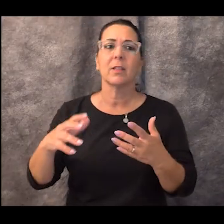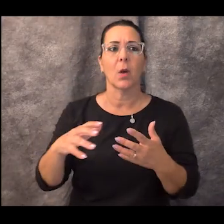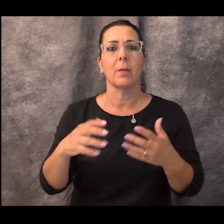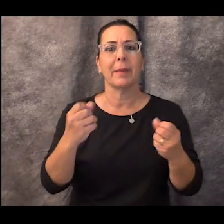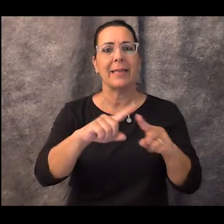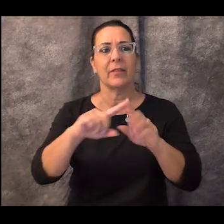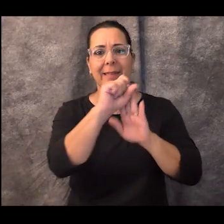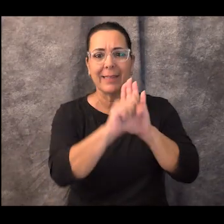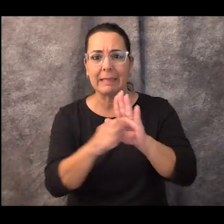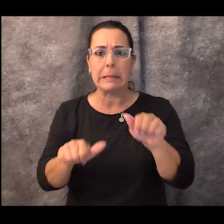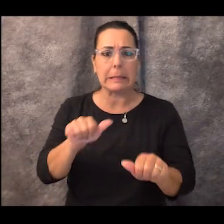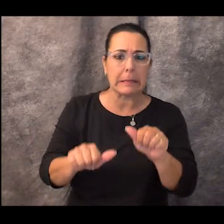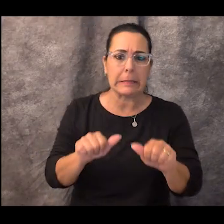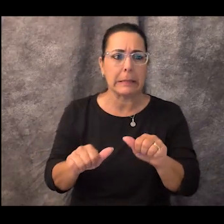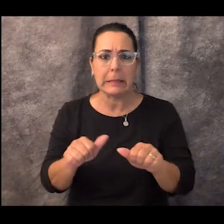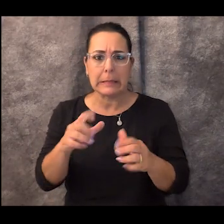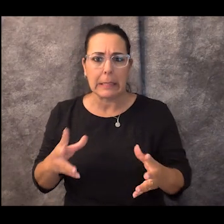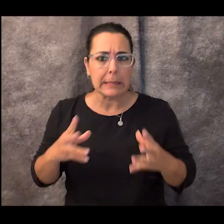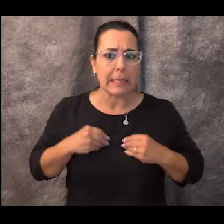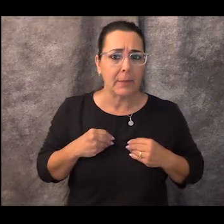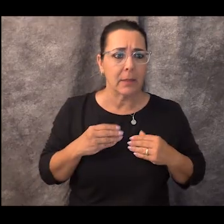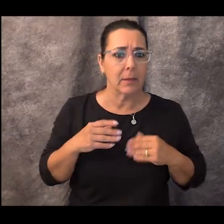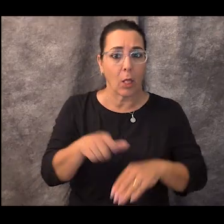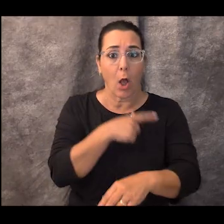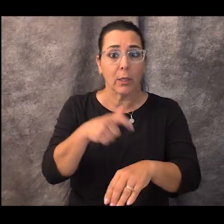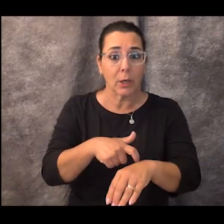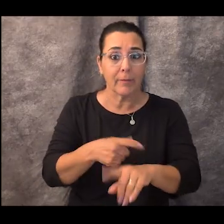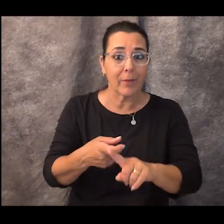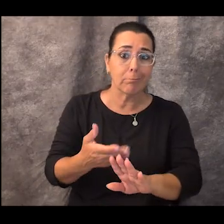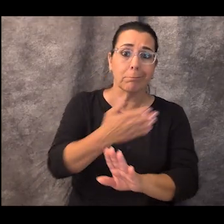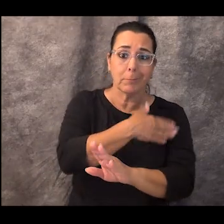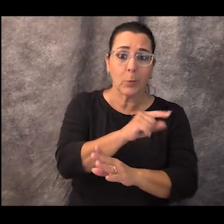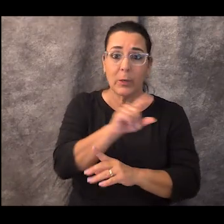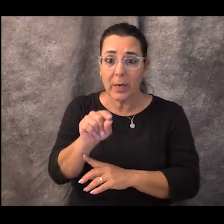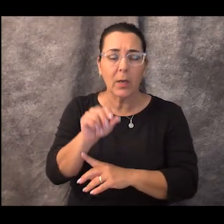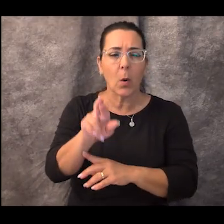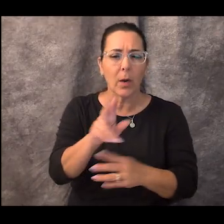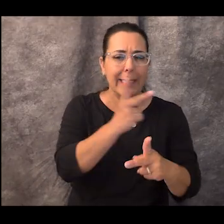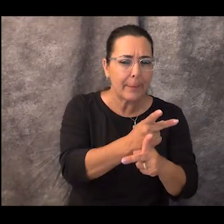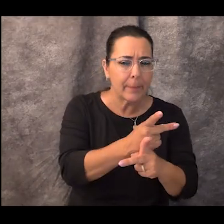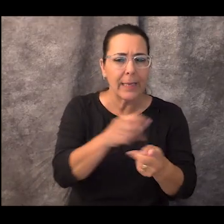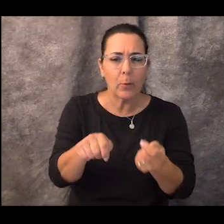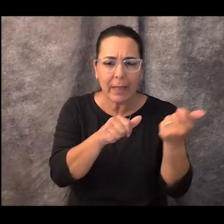but there's actually been a lot of changes to the way we do elections